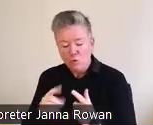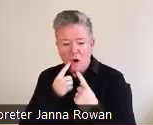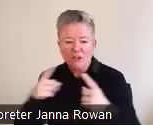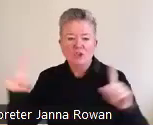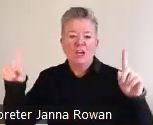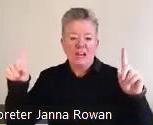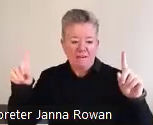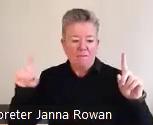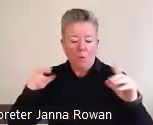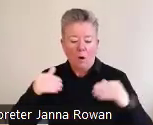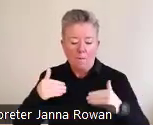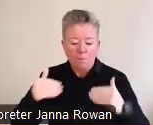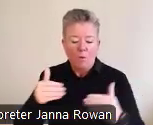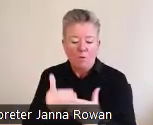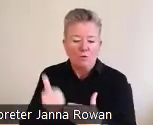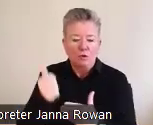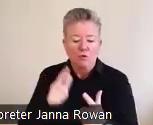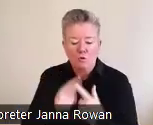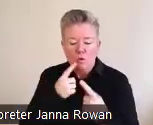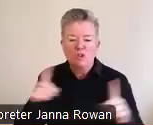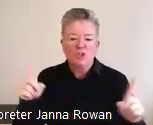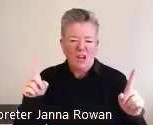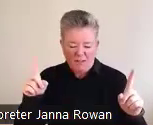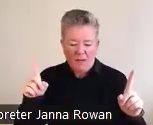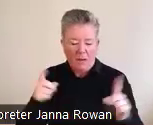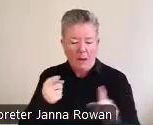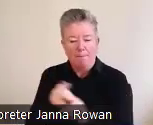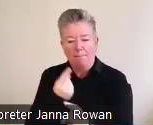or move closer to achieving a particular standard.